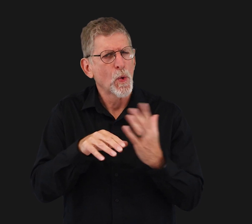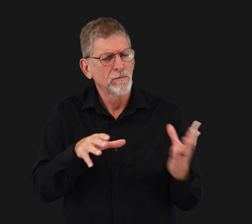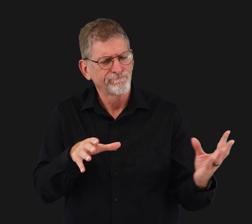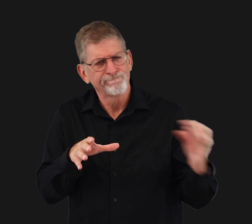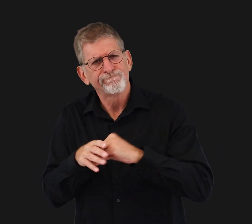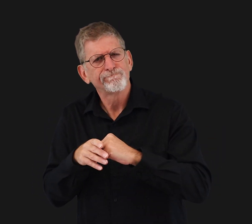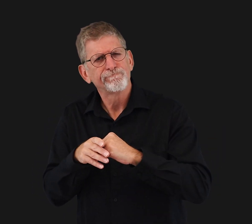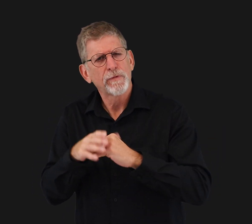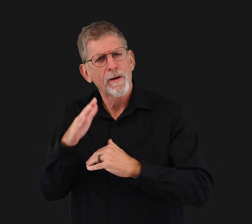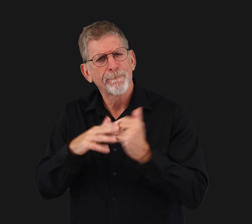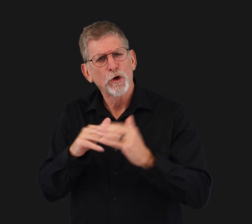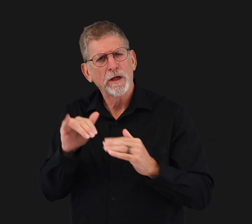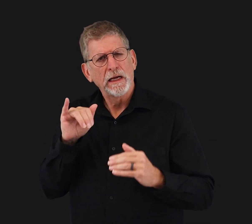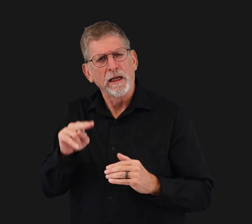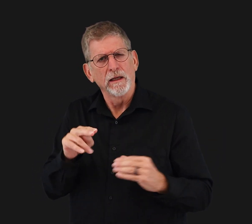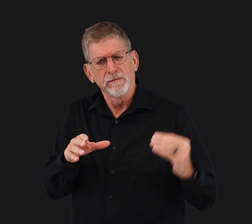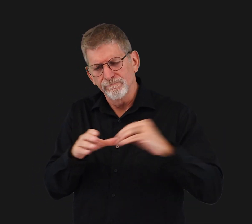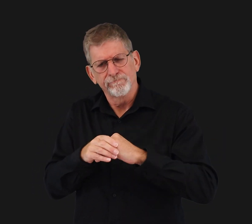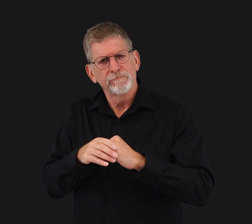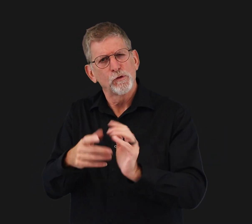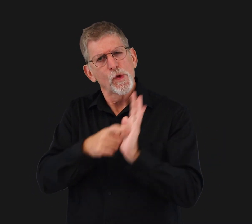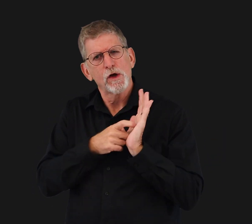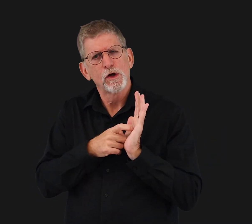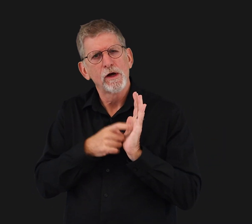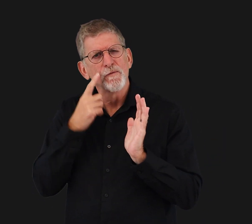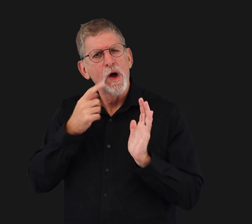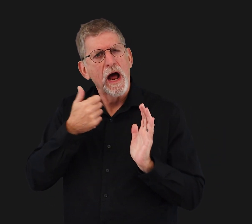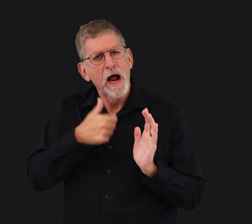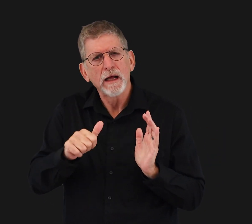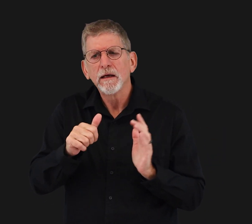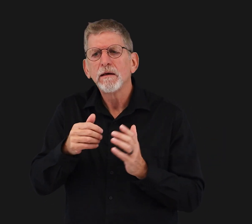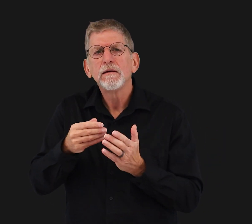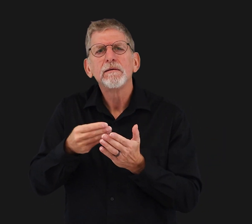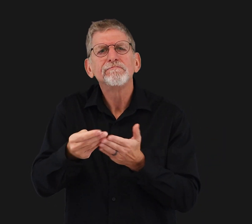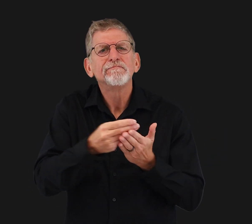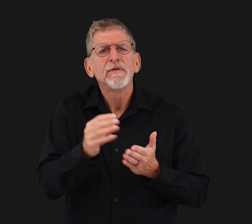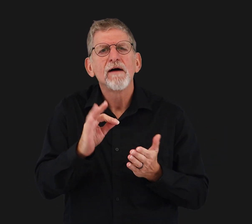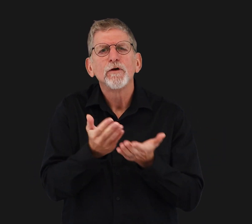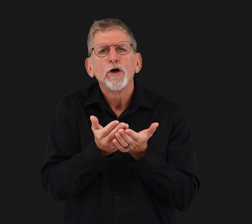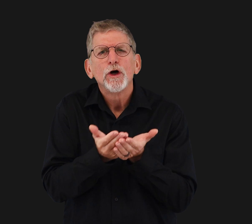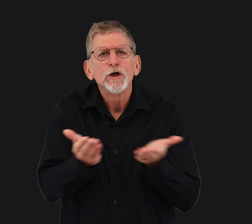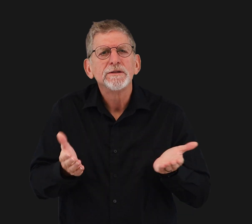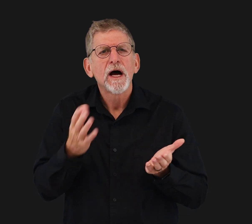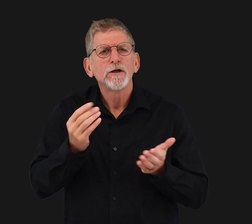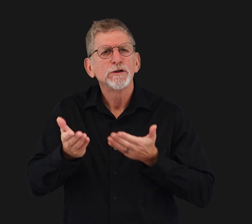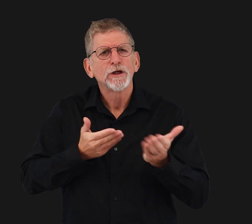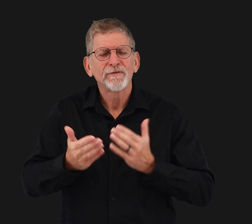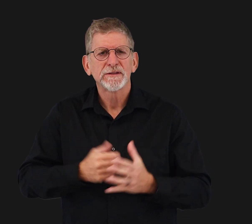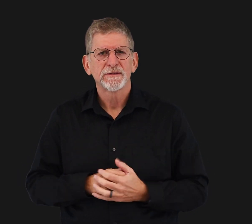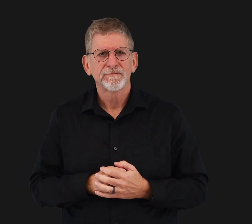a built-in requirement in our provision of goods and services.